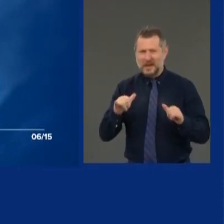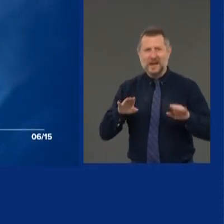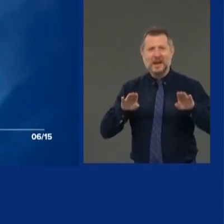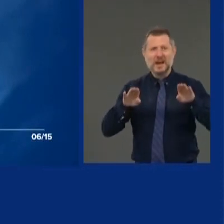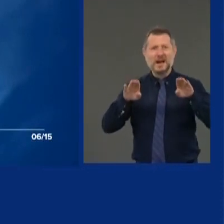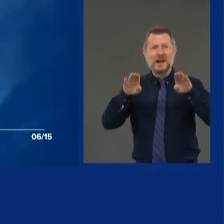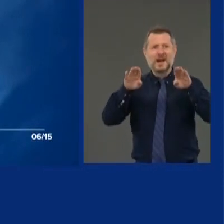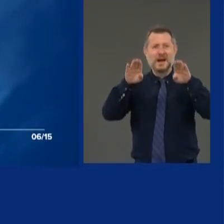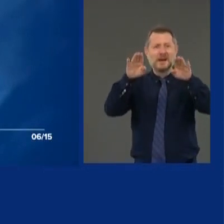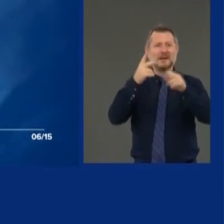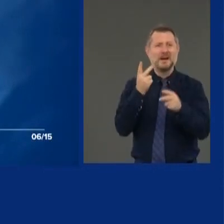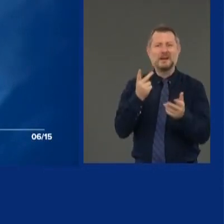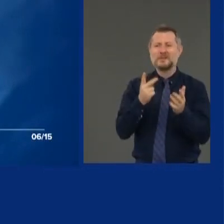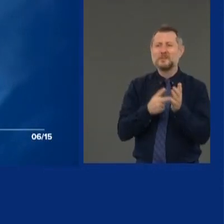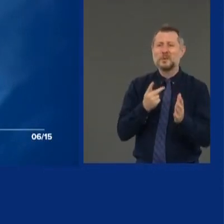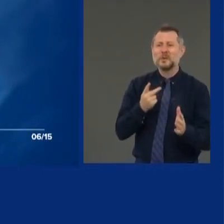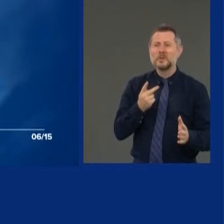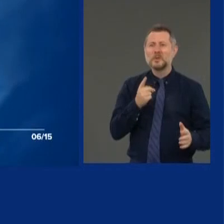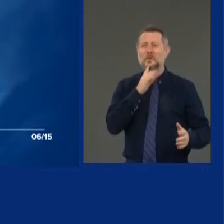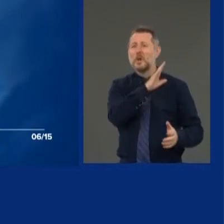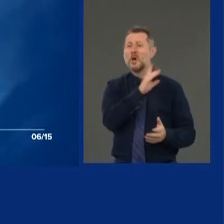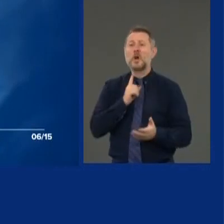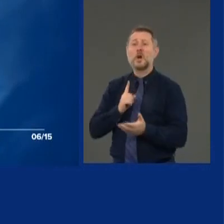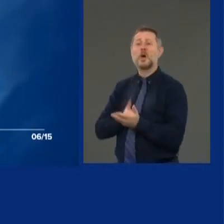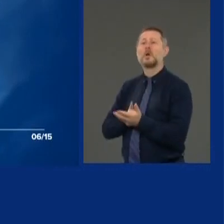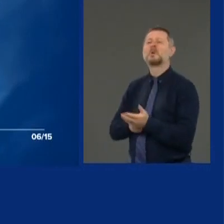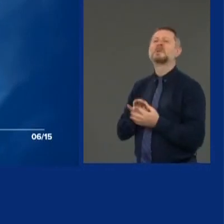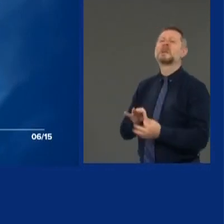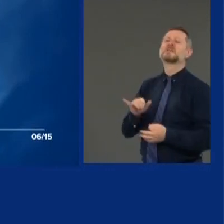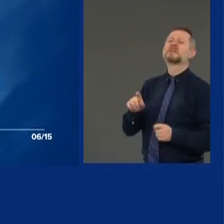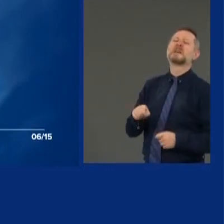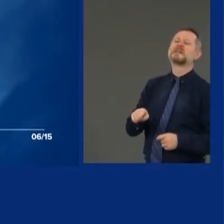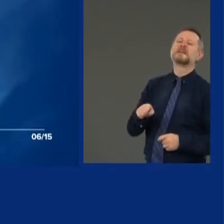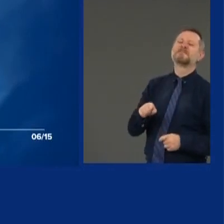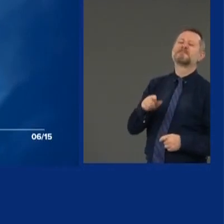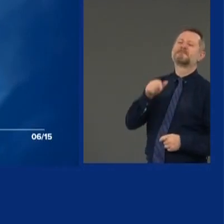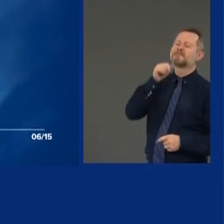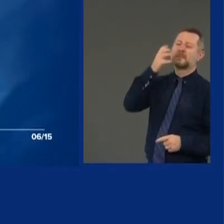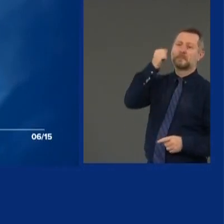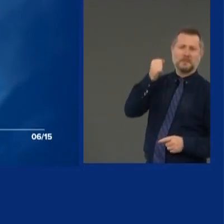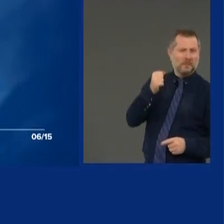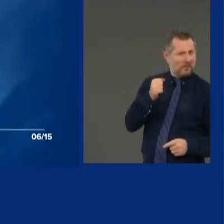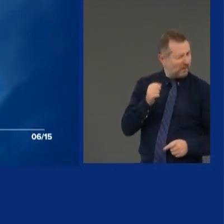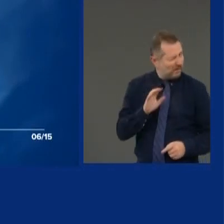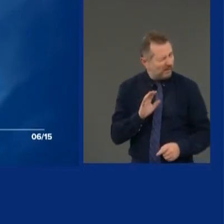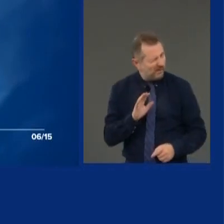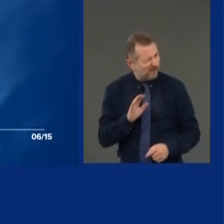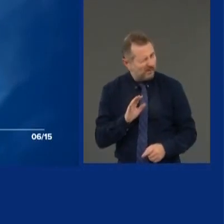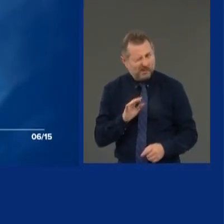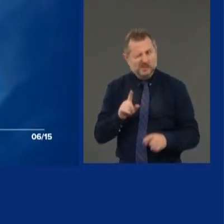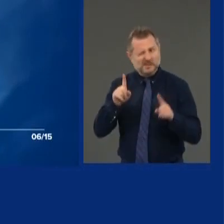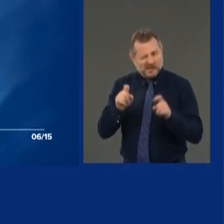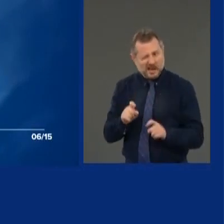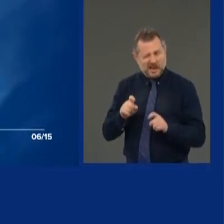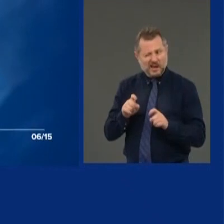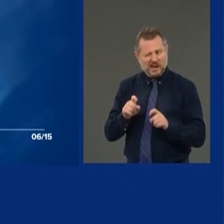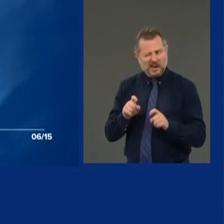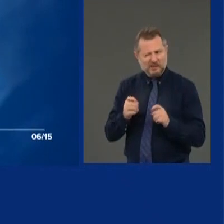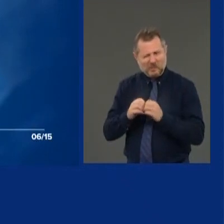THOSE PLACES WHERE THE PERCENTAGE IS GOING UP IN TESTING.